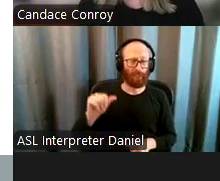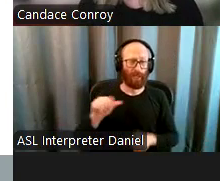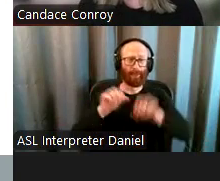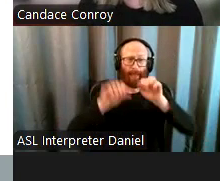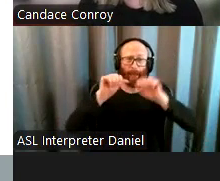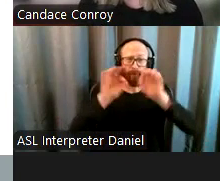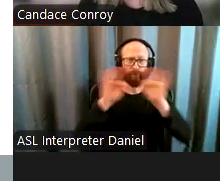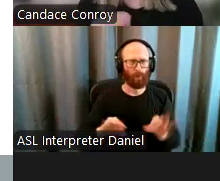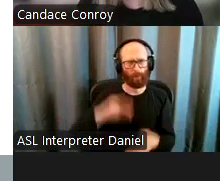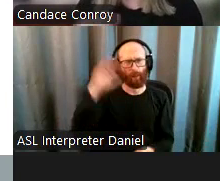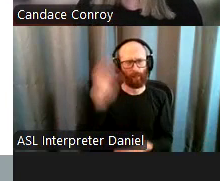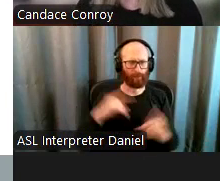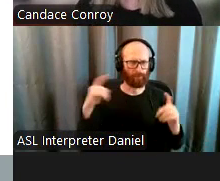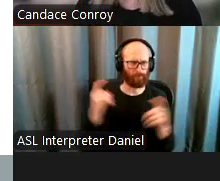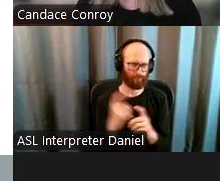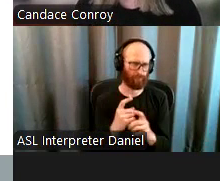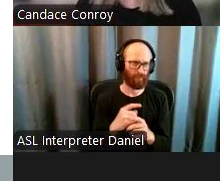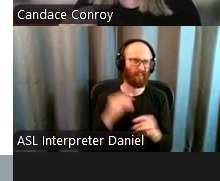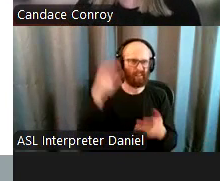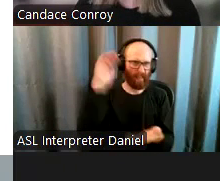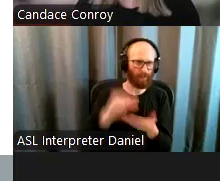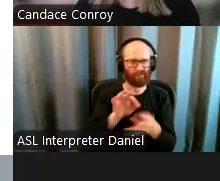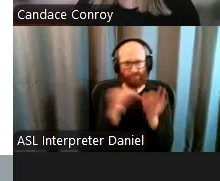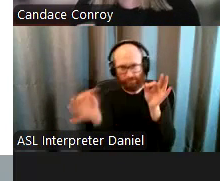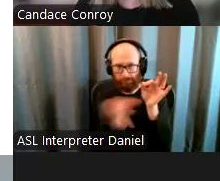would we do that? Well let's think about the end goal. The end goal here is that